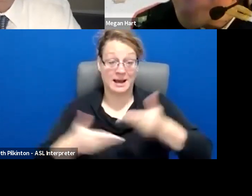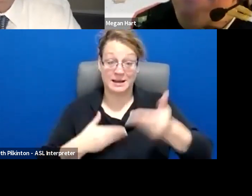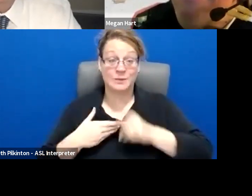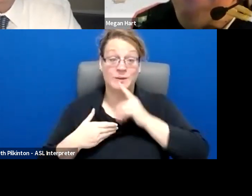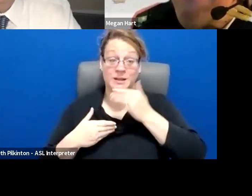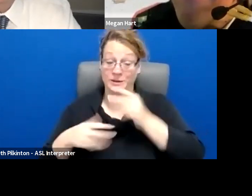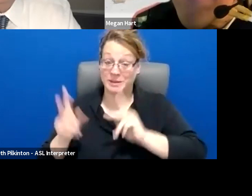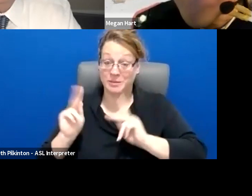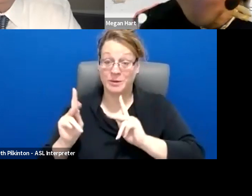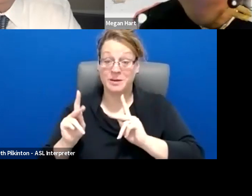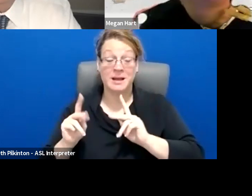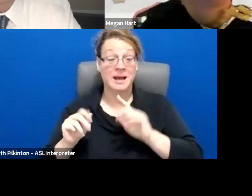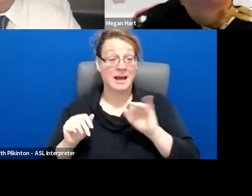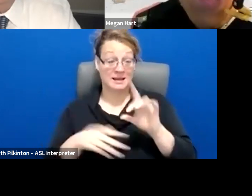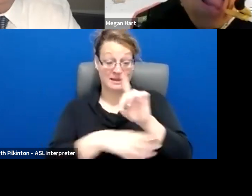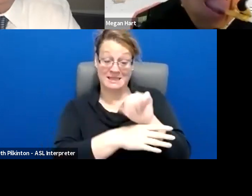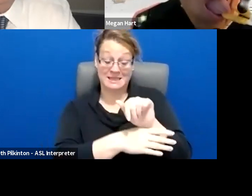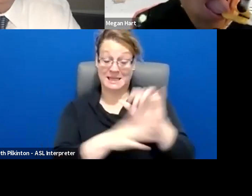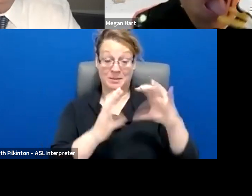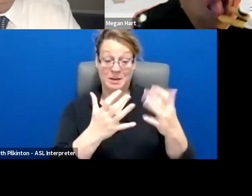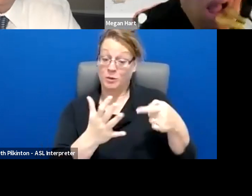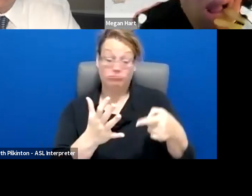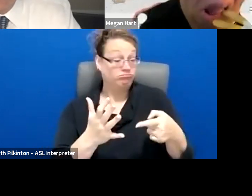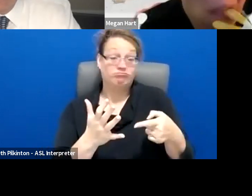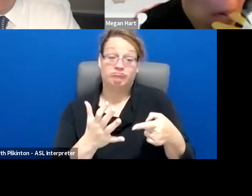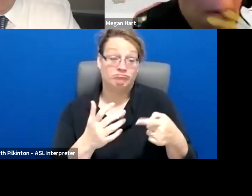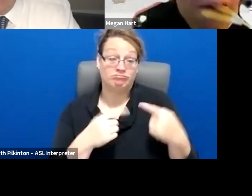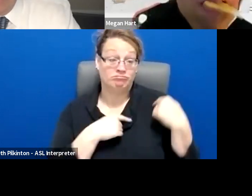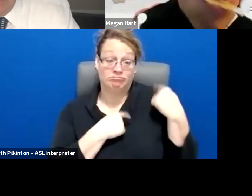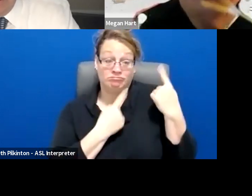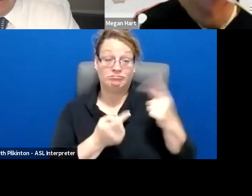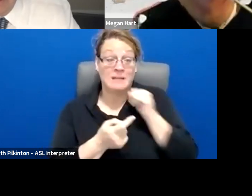The talent market is fierce right now.